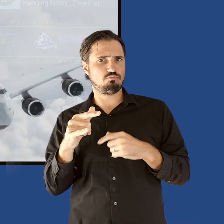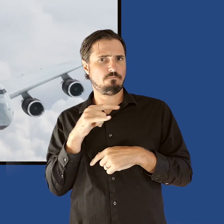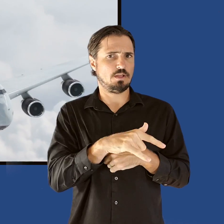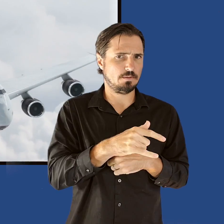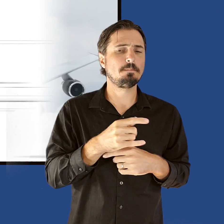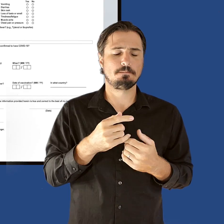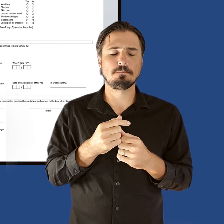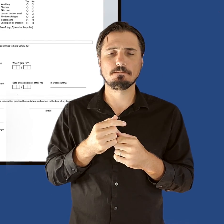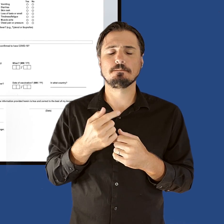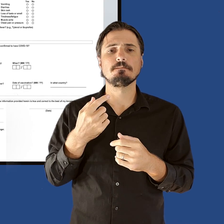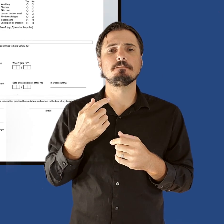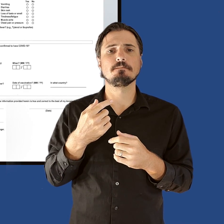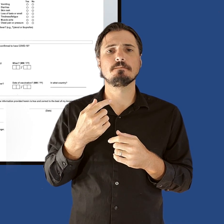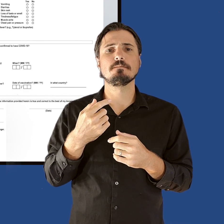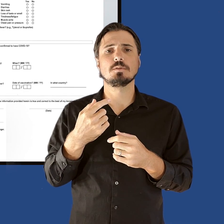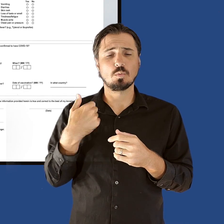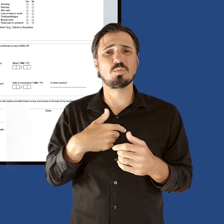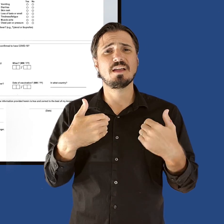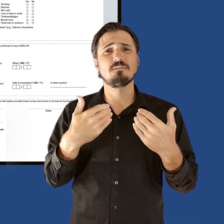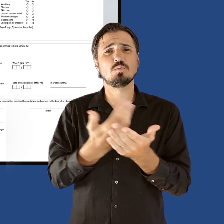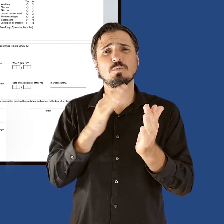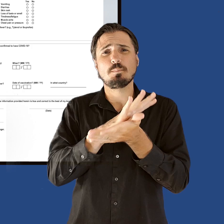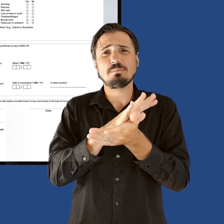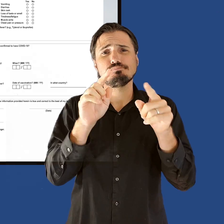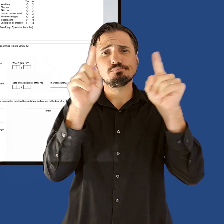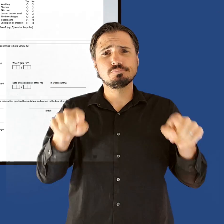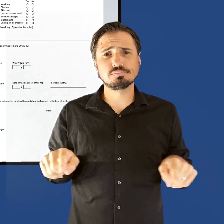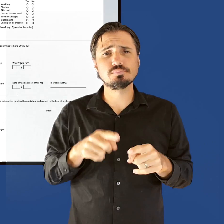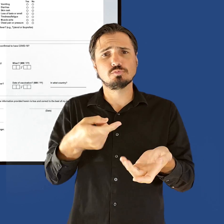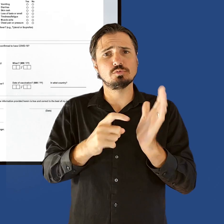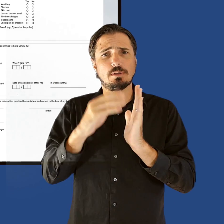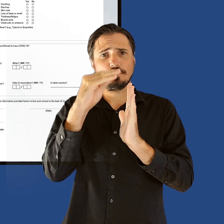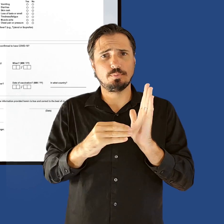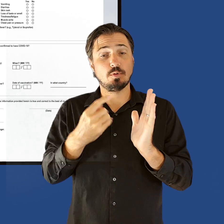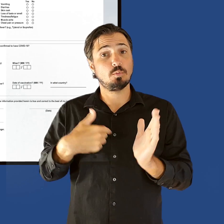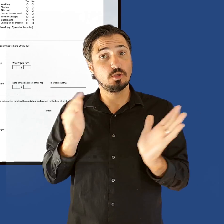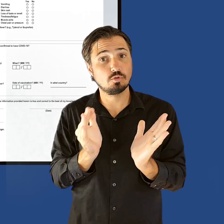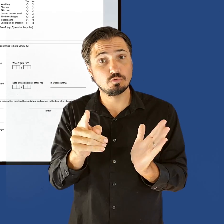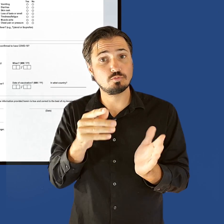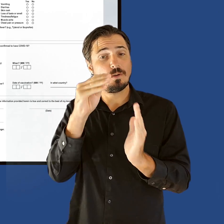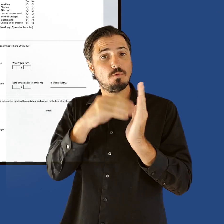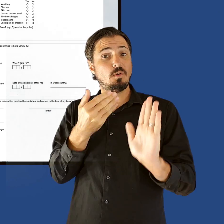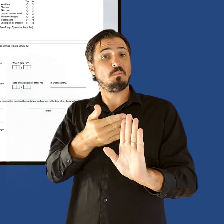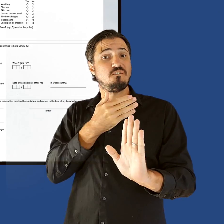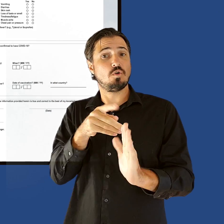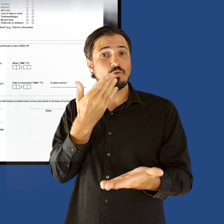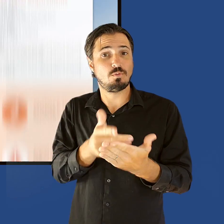There is a new state travel form, which travelers are encouraged to complete in advance before arriving to the airport.